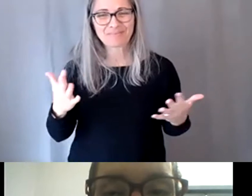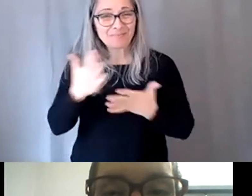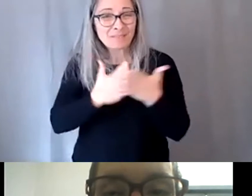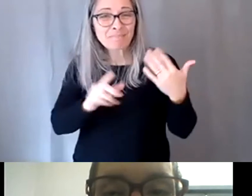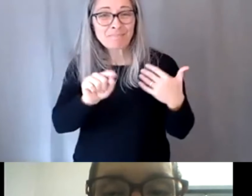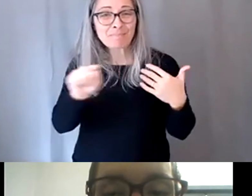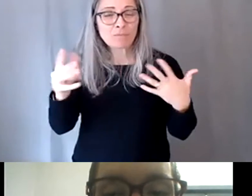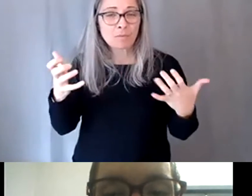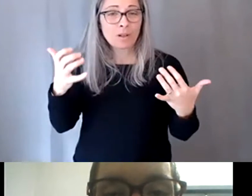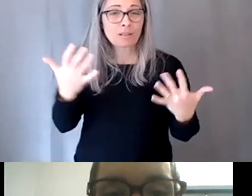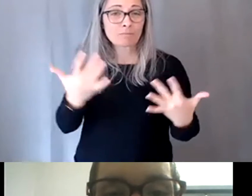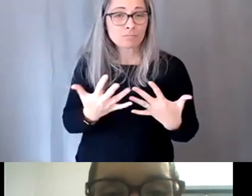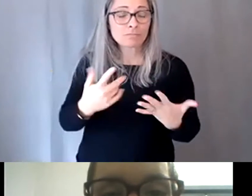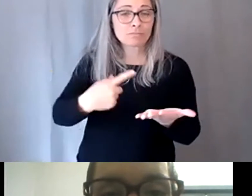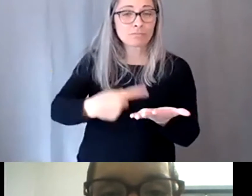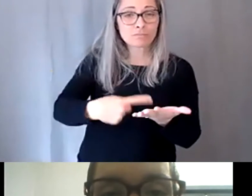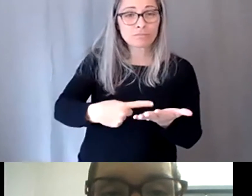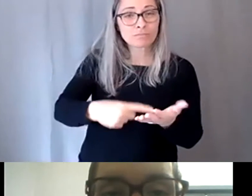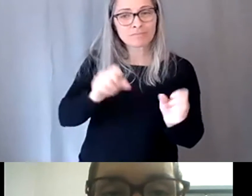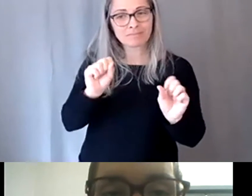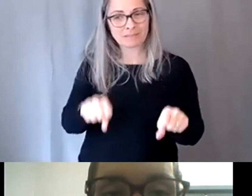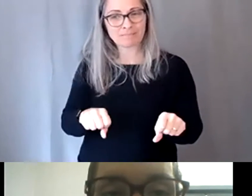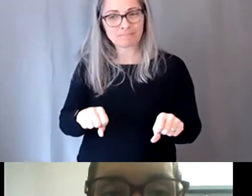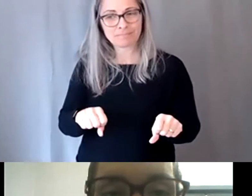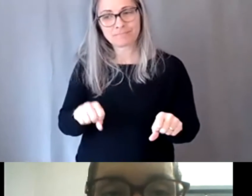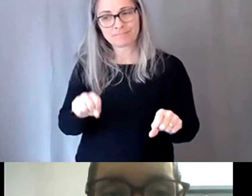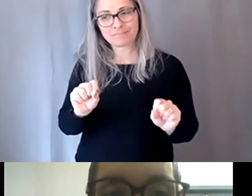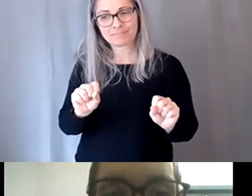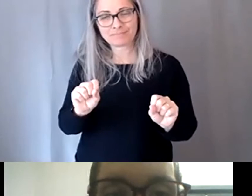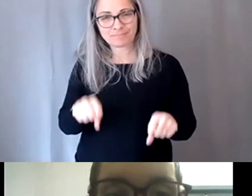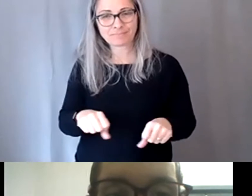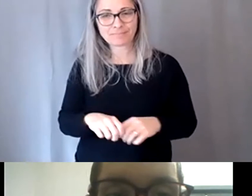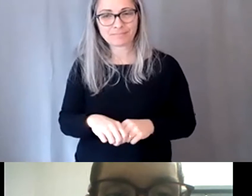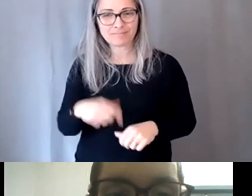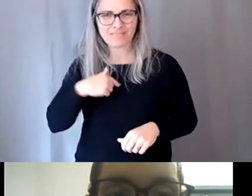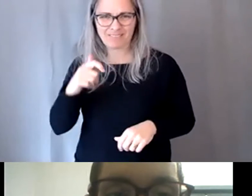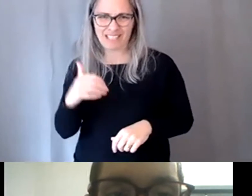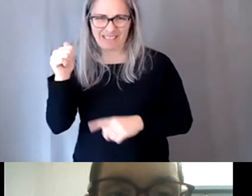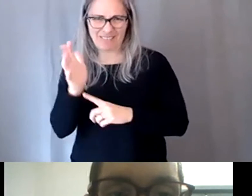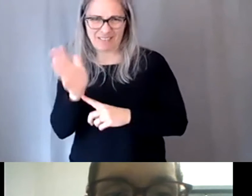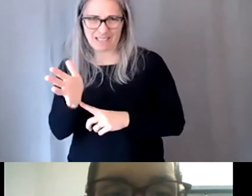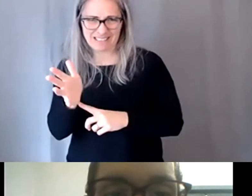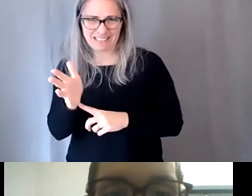hang around and chat informally we can we can do that I have to leave in about five minutes to pick up my son